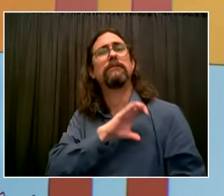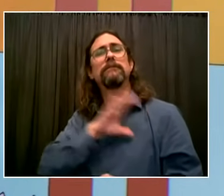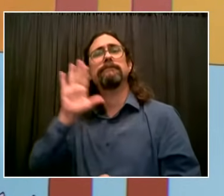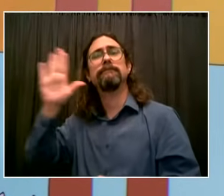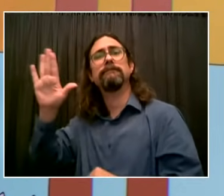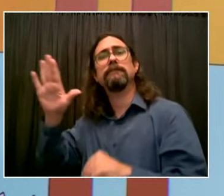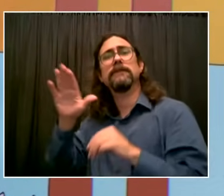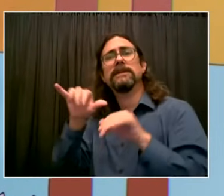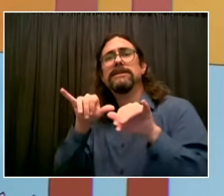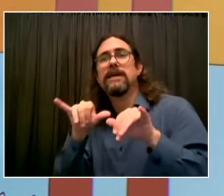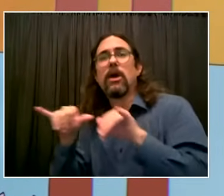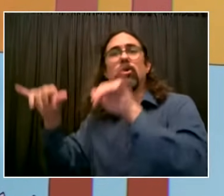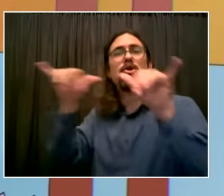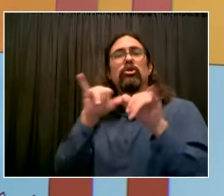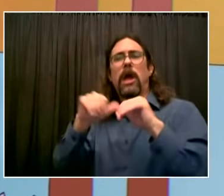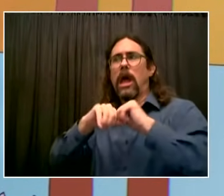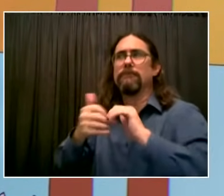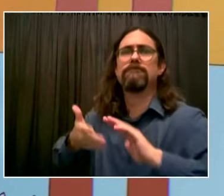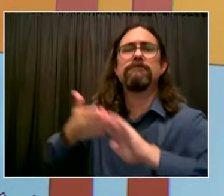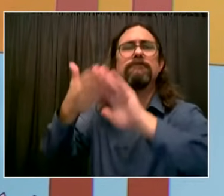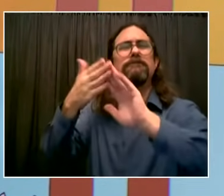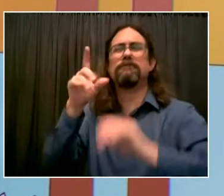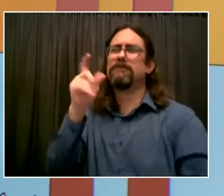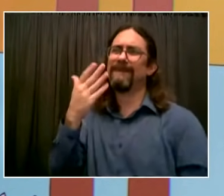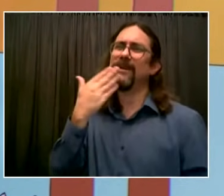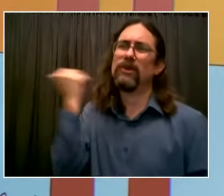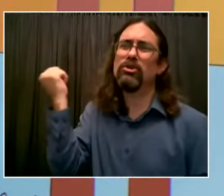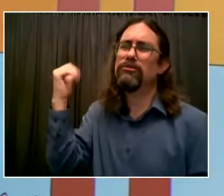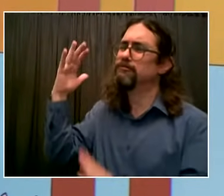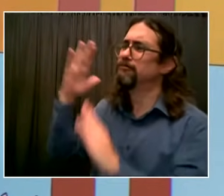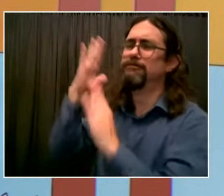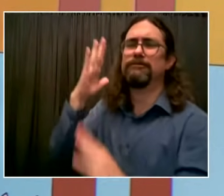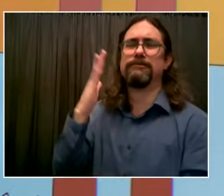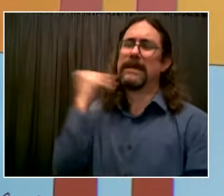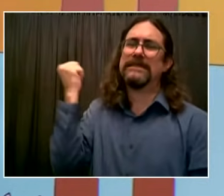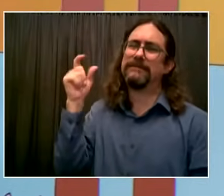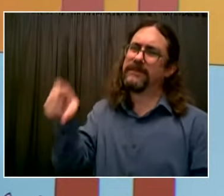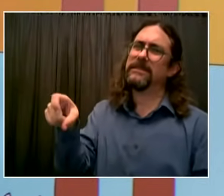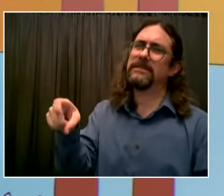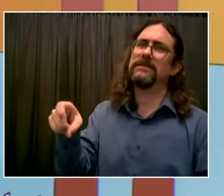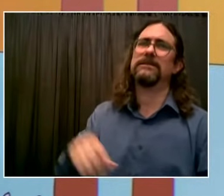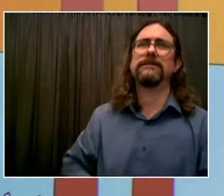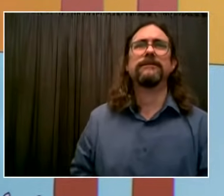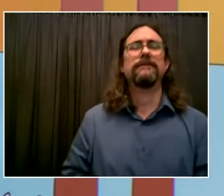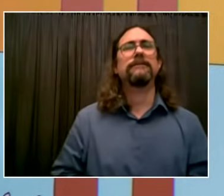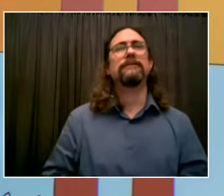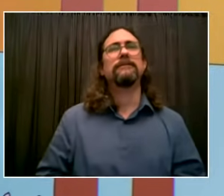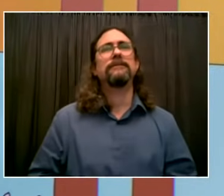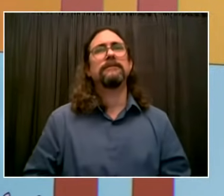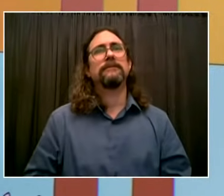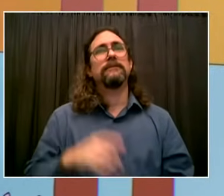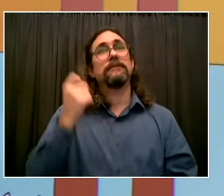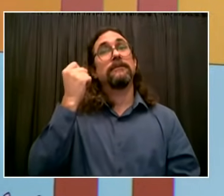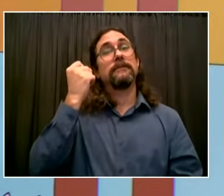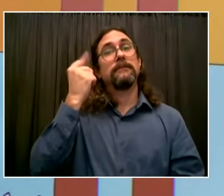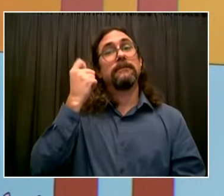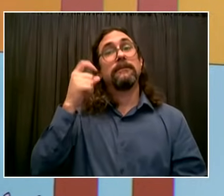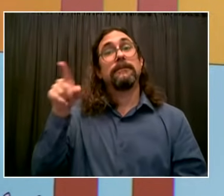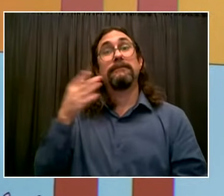HIGH STANDARD. WE HAVE TO CREATE A REALITY WHERE THE PUBLIC HAS NCOFIDENCE . THAT WILL BE A